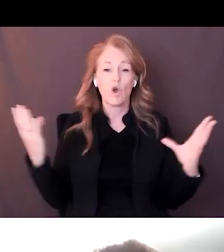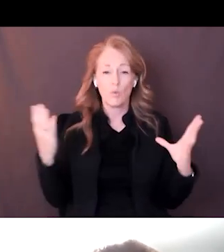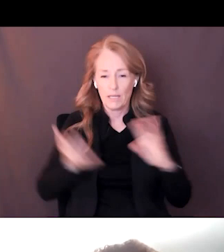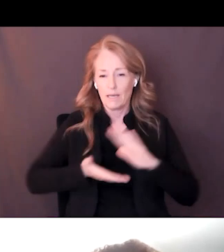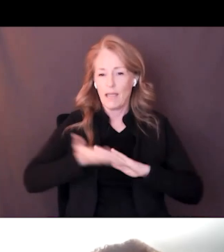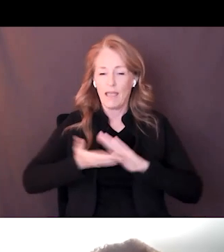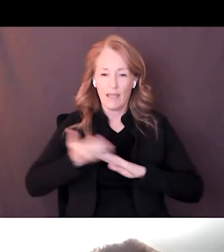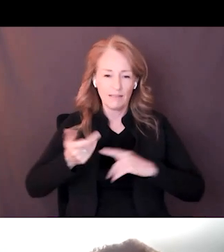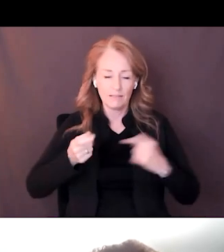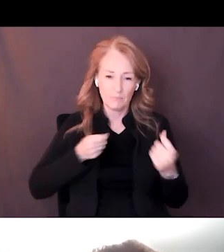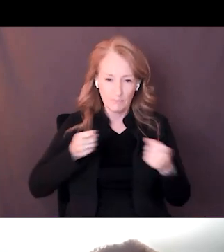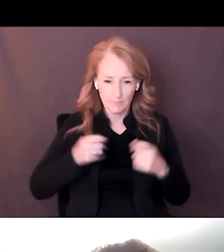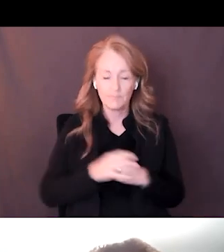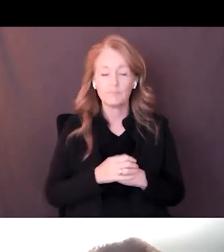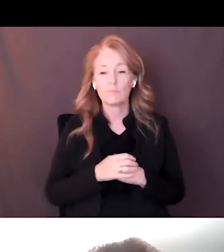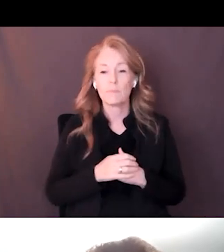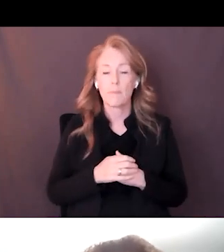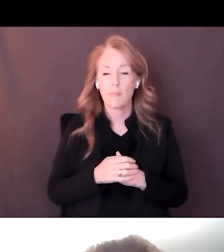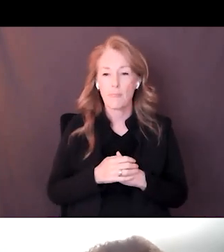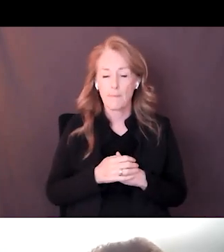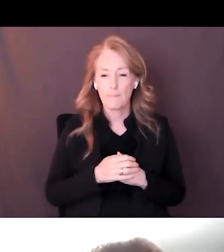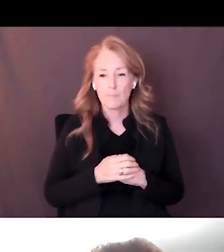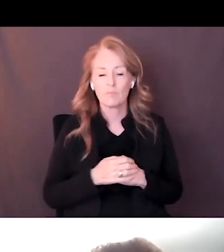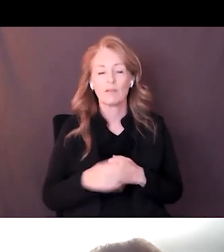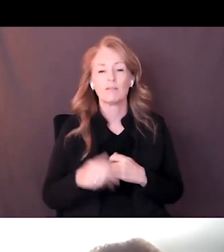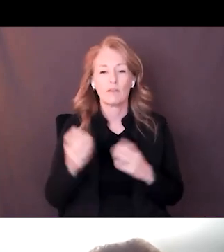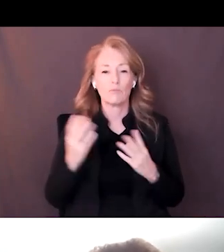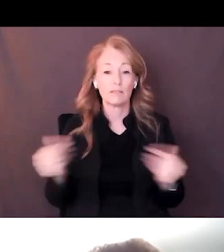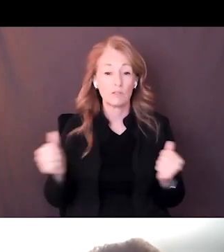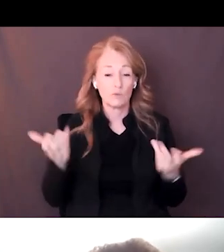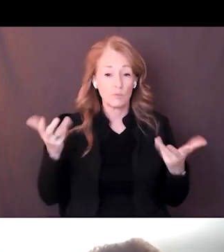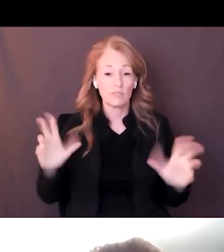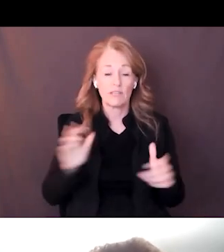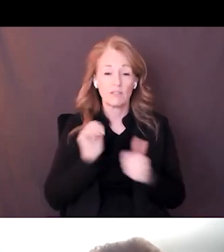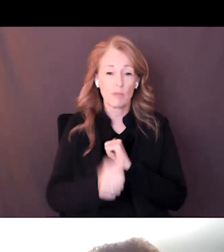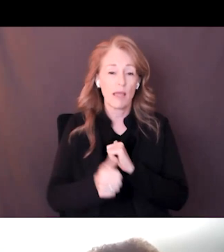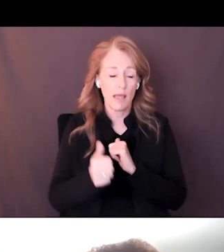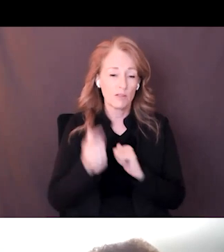RESOLUTION AND WILL NOT BE PASSED FOR ABOUT 40 TO 45 DAYS.